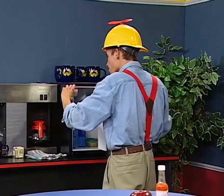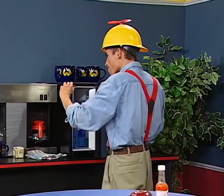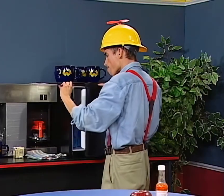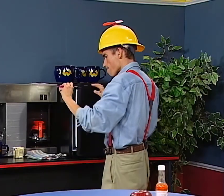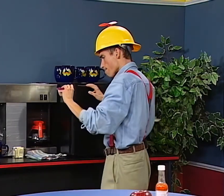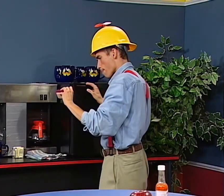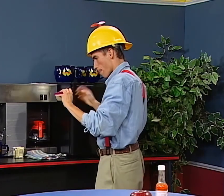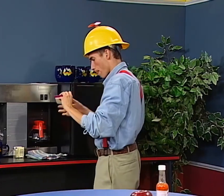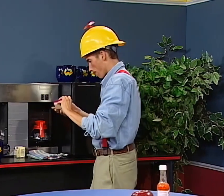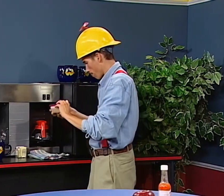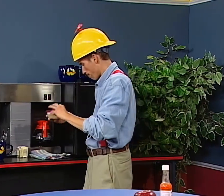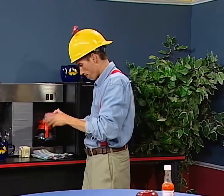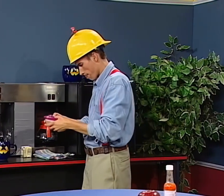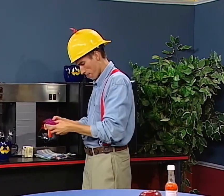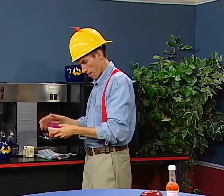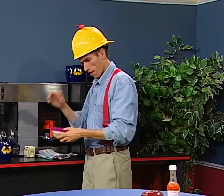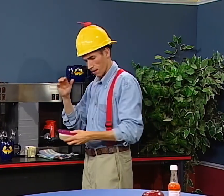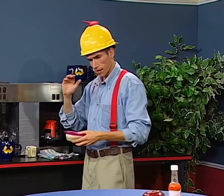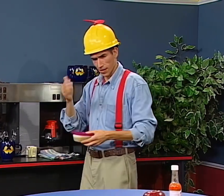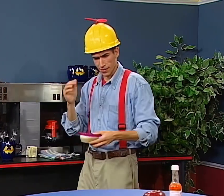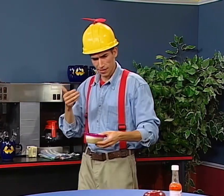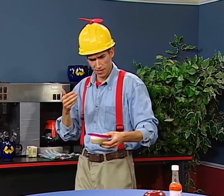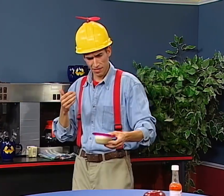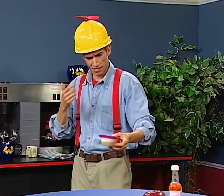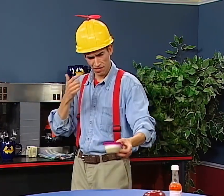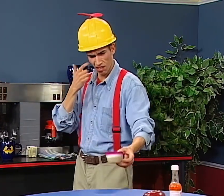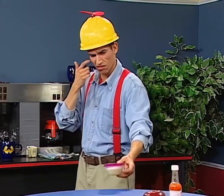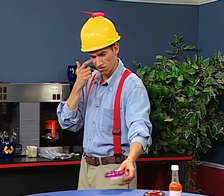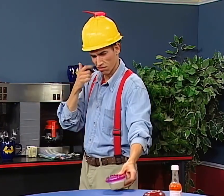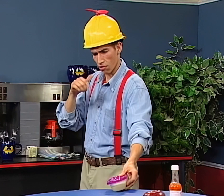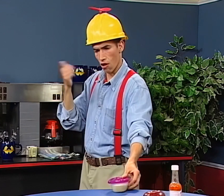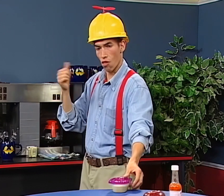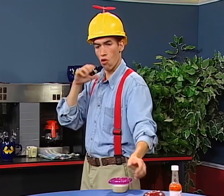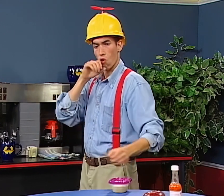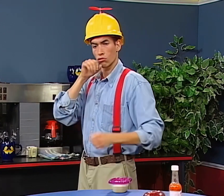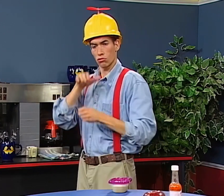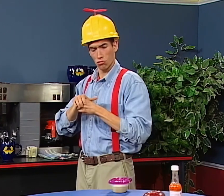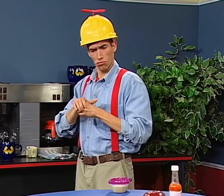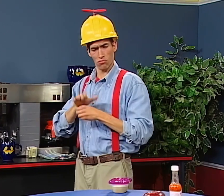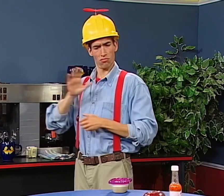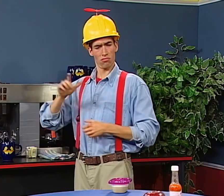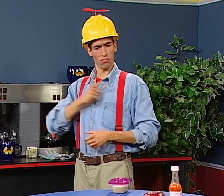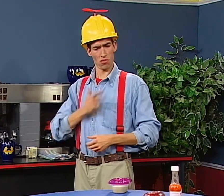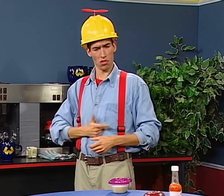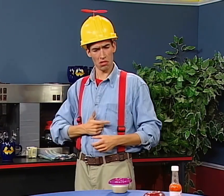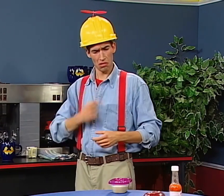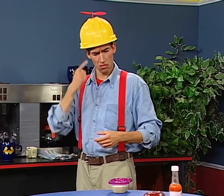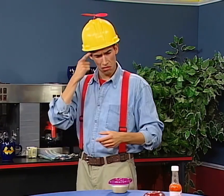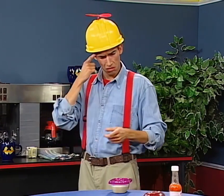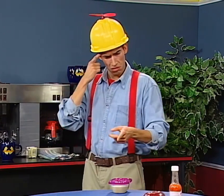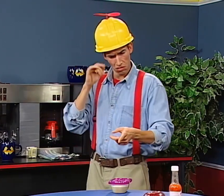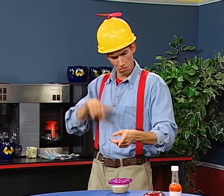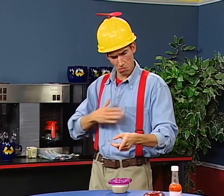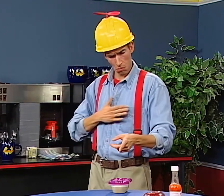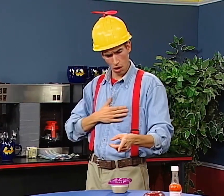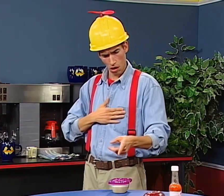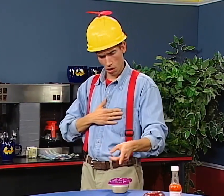HMM. LISA HAS HER LUNCH. THE ORANGE CONTAINER IS DR. WONDER'S LUNCH.